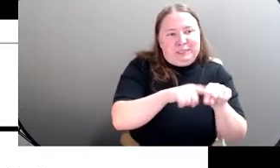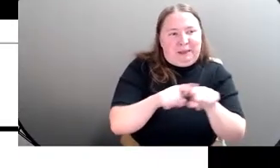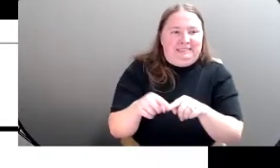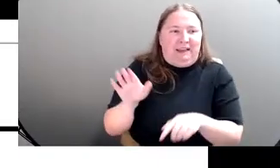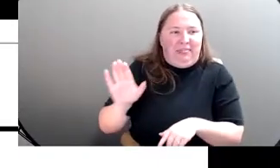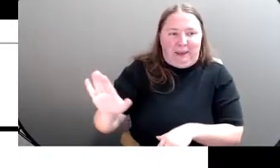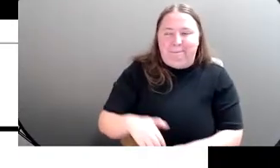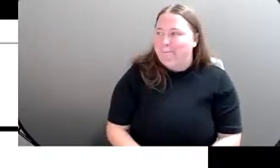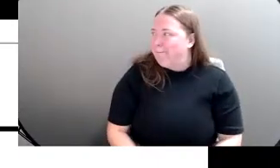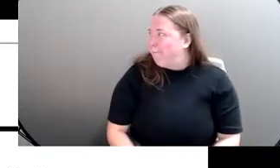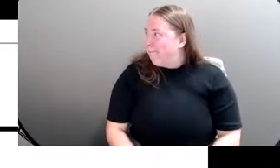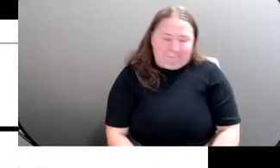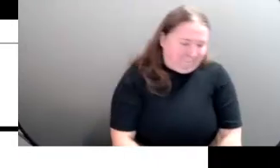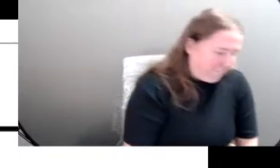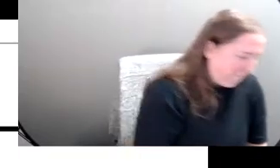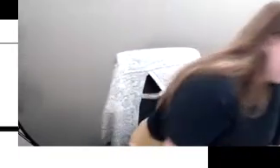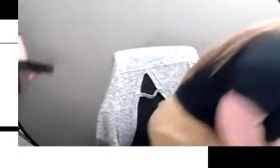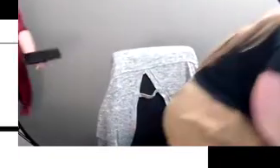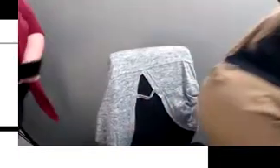Okay.